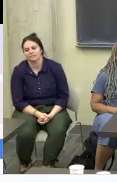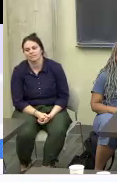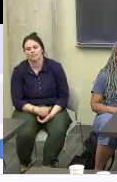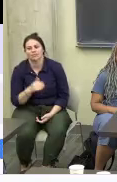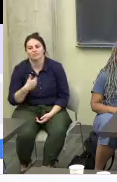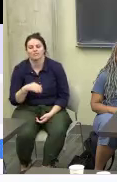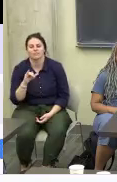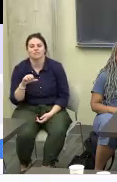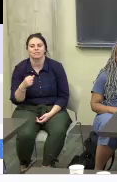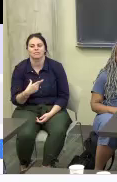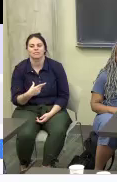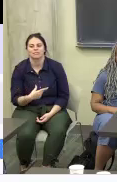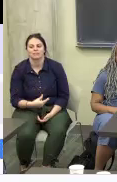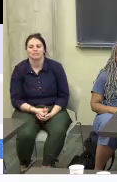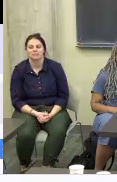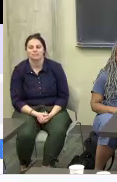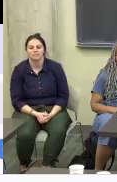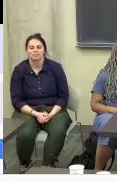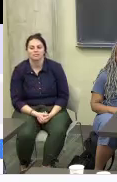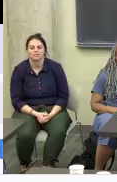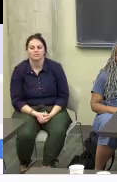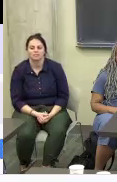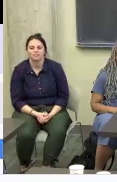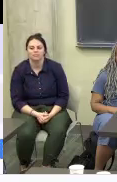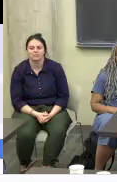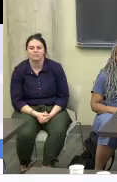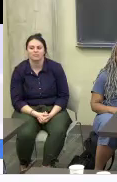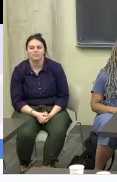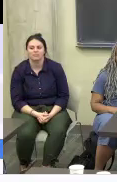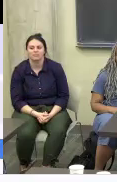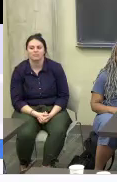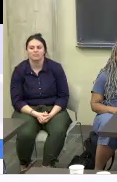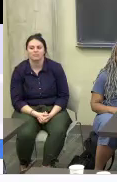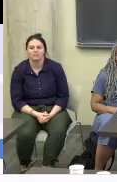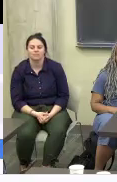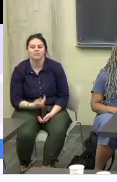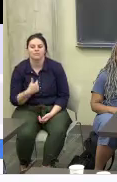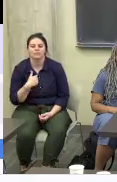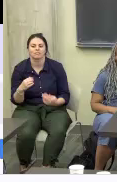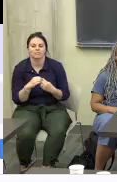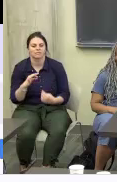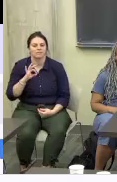Josh Hetrick. And in a lot of ways, I think I'm maybe more the beneficiary of the answer to this